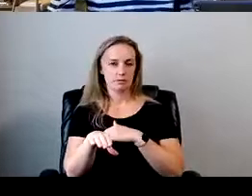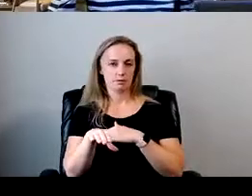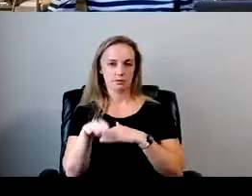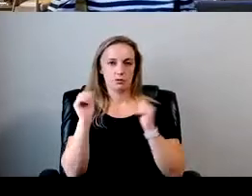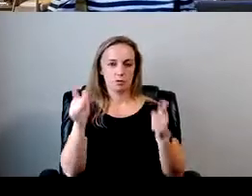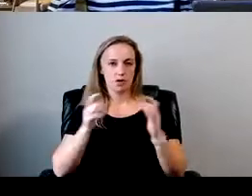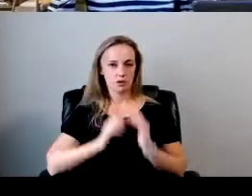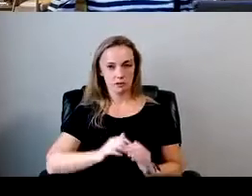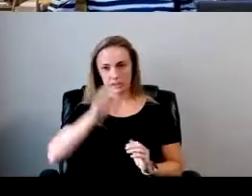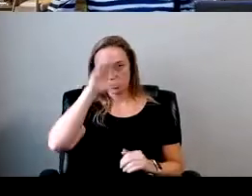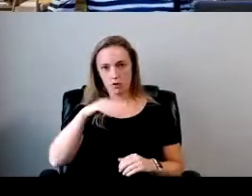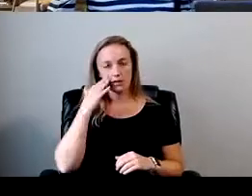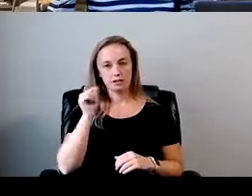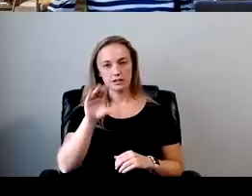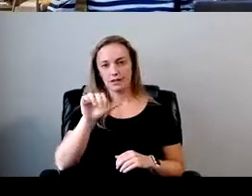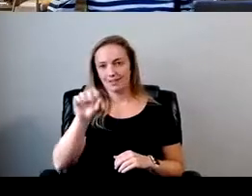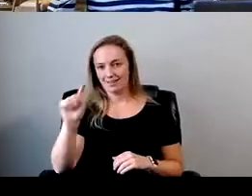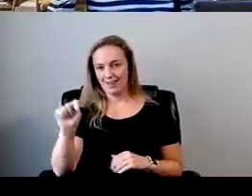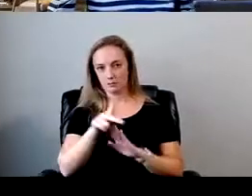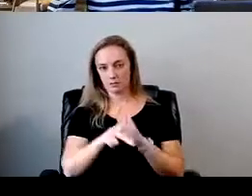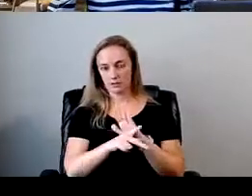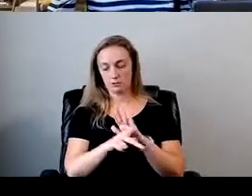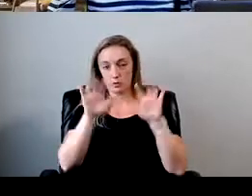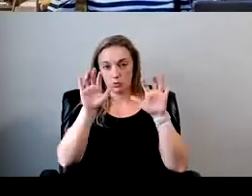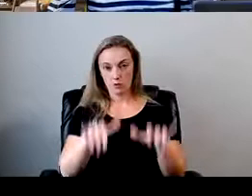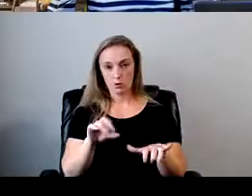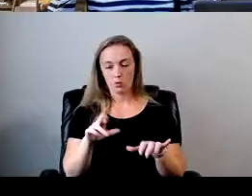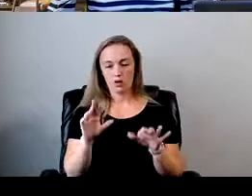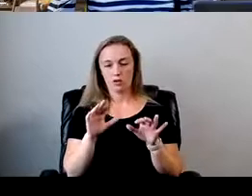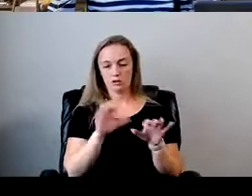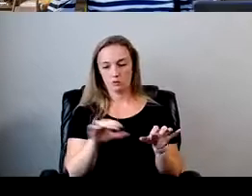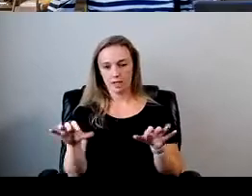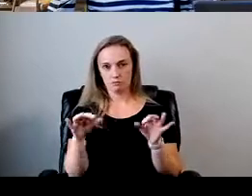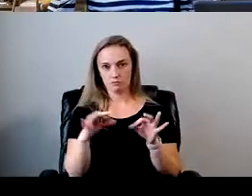written transcripts or closed captioning should be available for video and audio files.